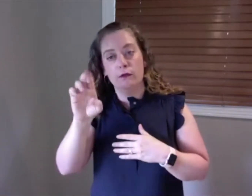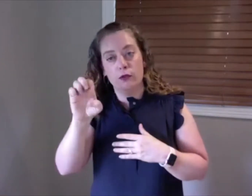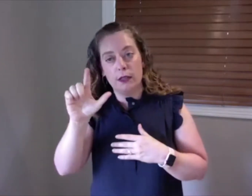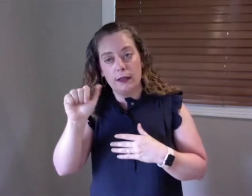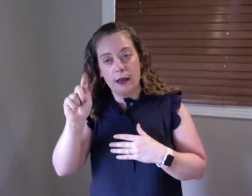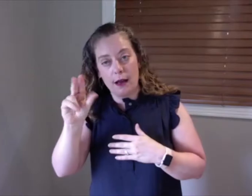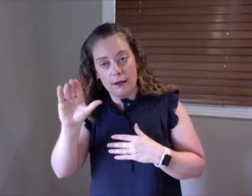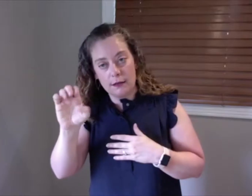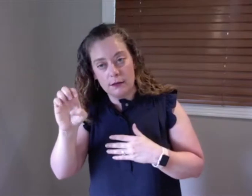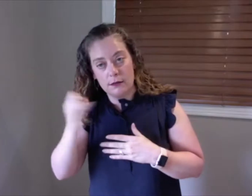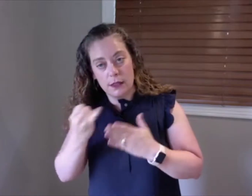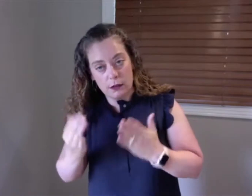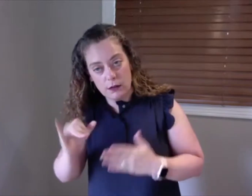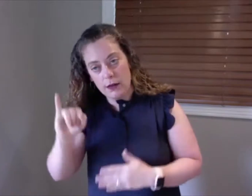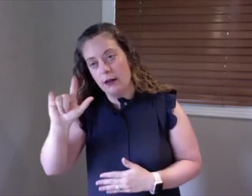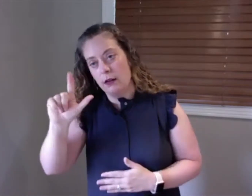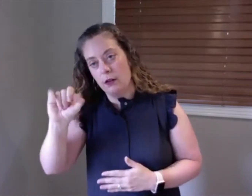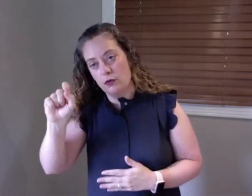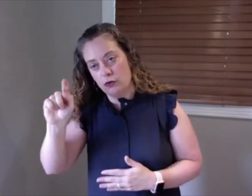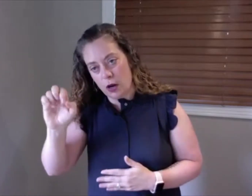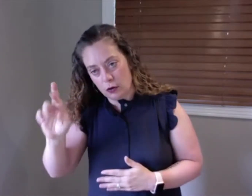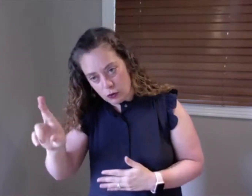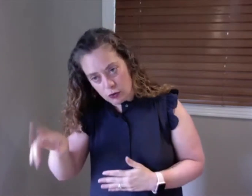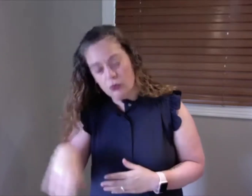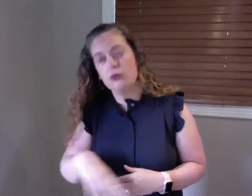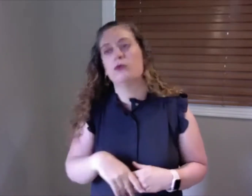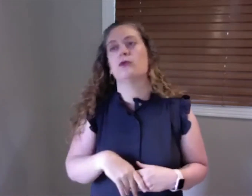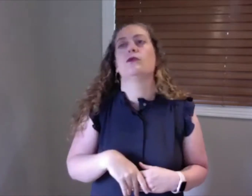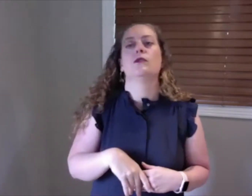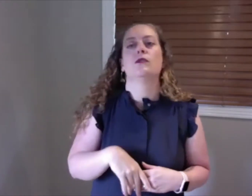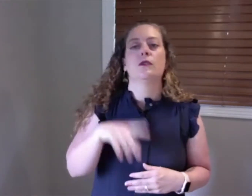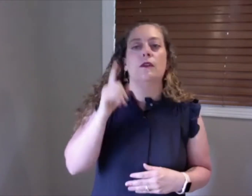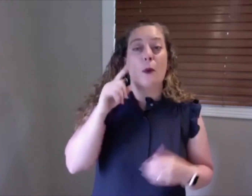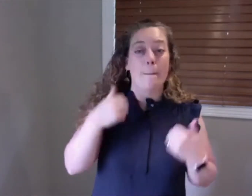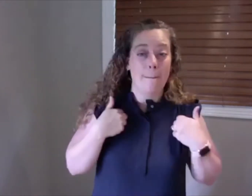who is a graphic designer and a freelance illustrator